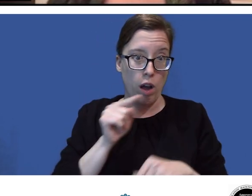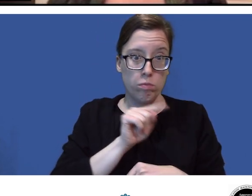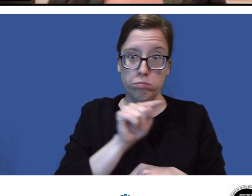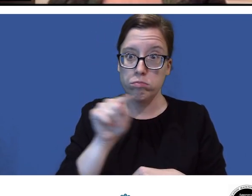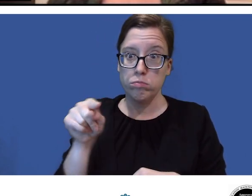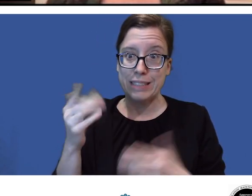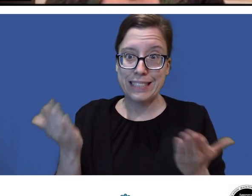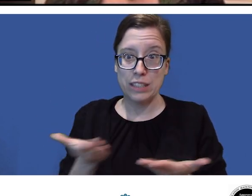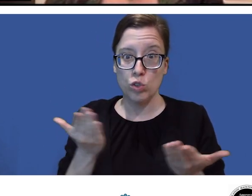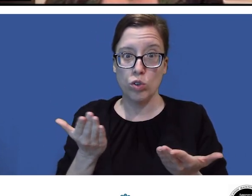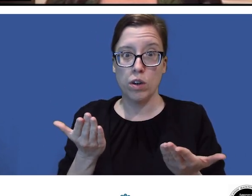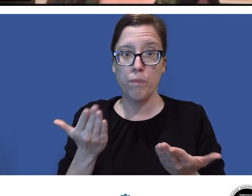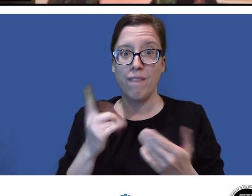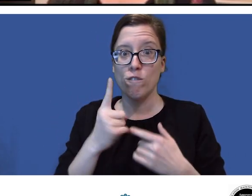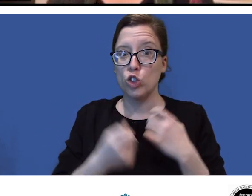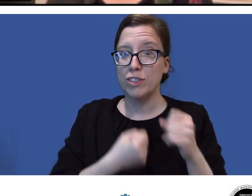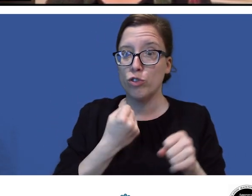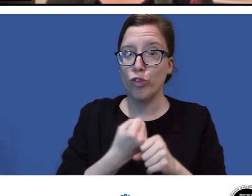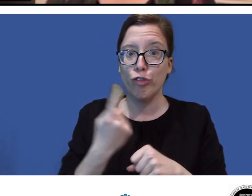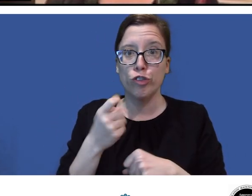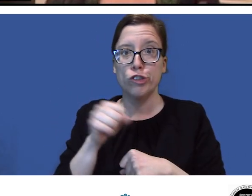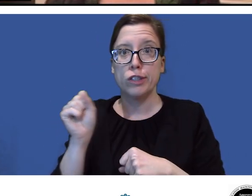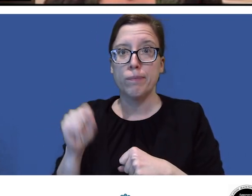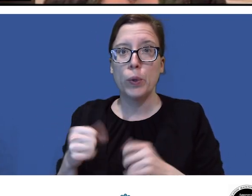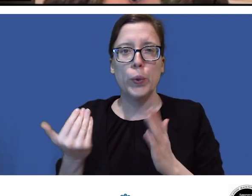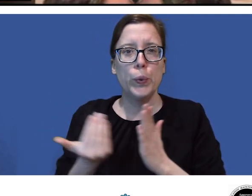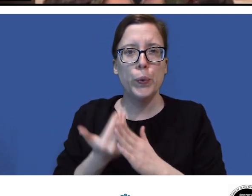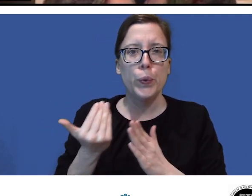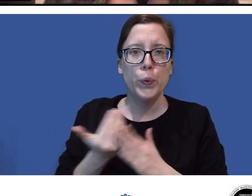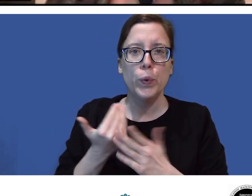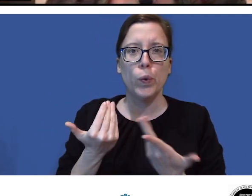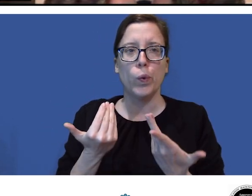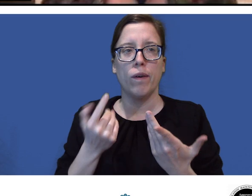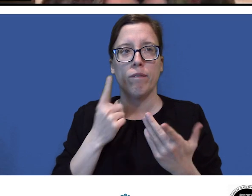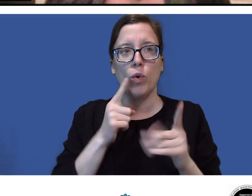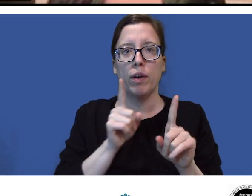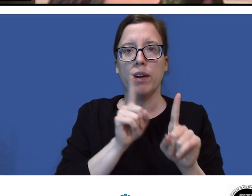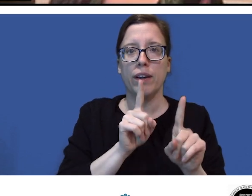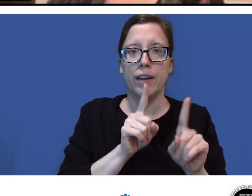working as an Intervener or working as a Teacher who works with learners with deafblindness.